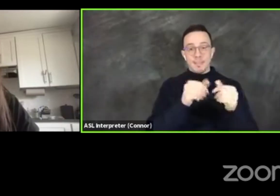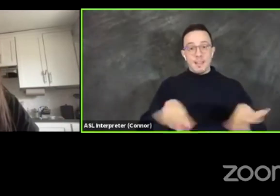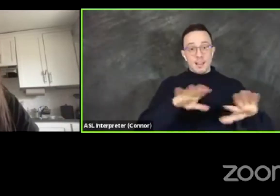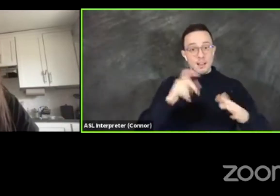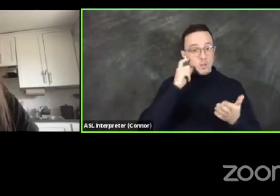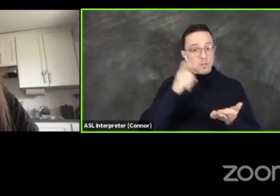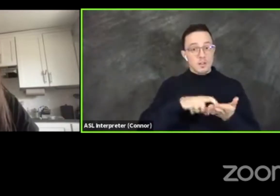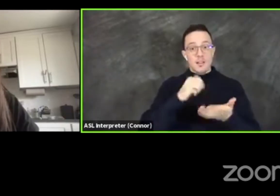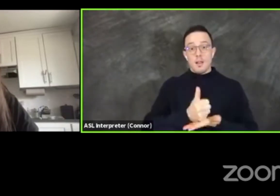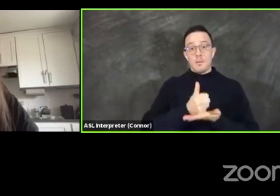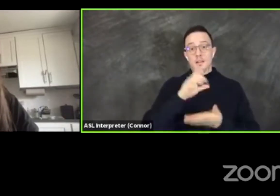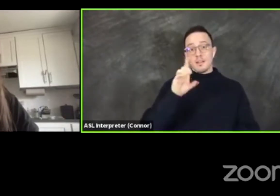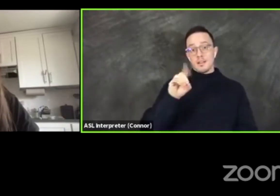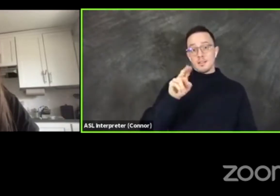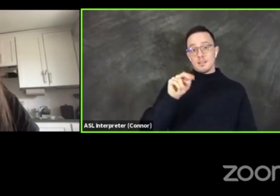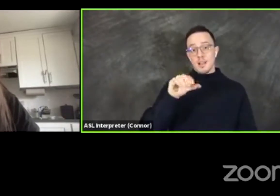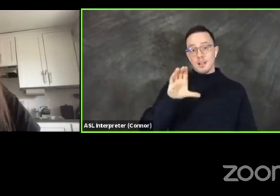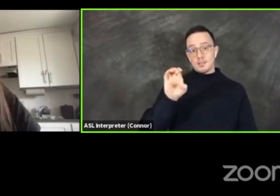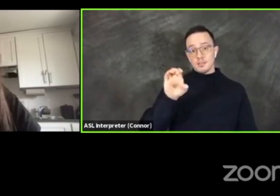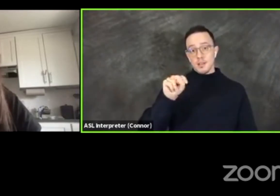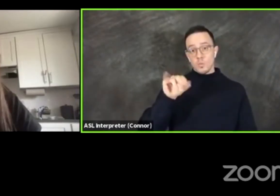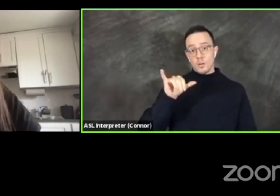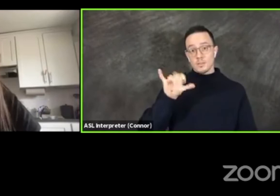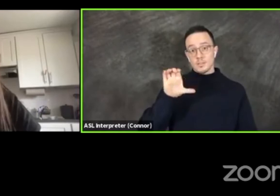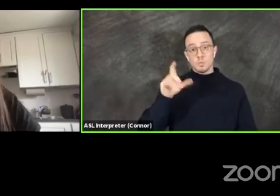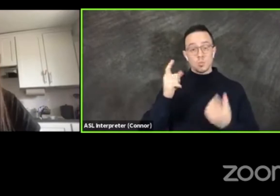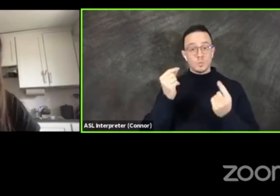WORK TOWARDS ITS RESOLUTE GOALS OF DEEPENING OUR LEARNING AROUND